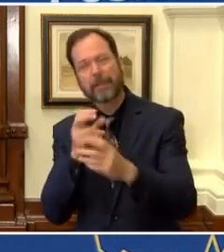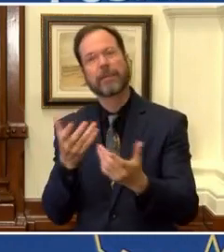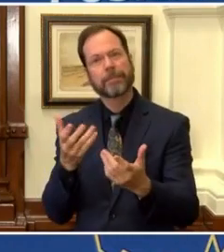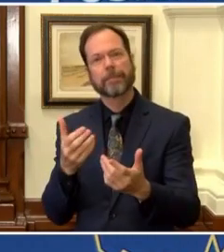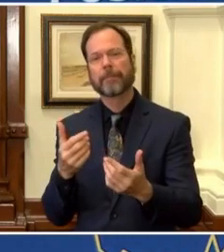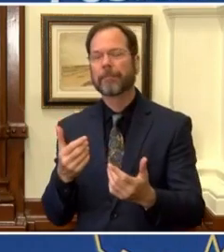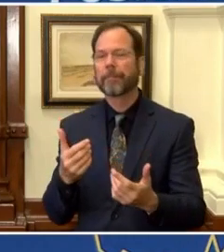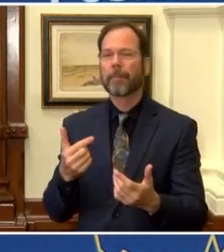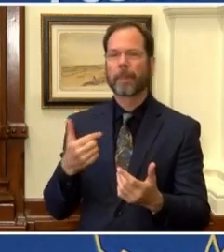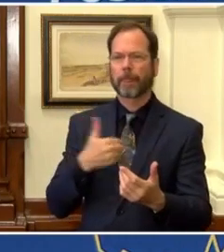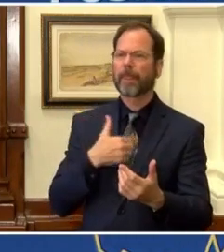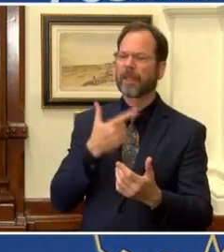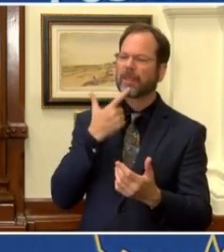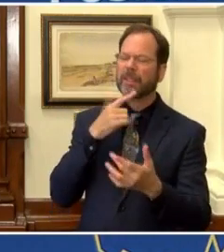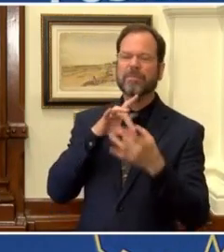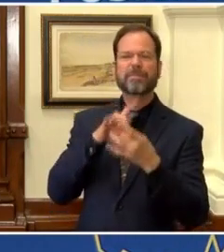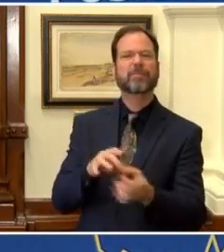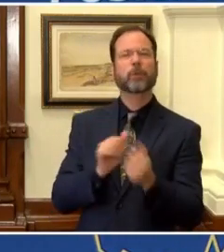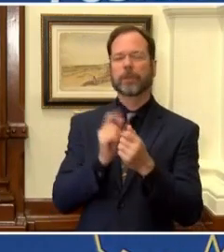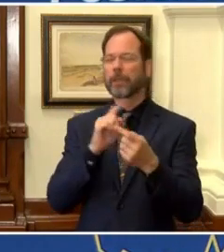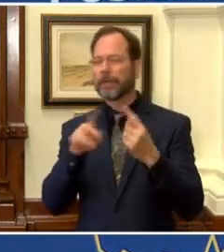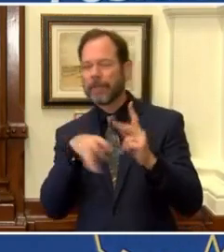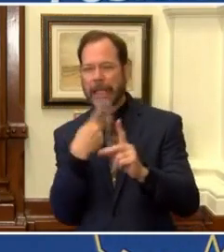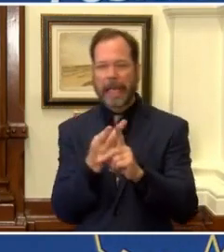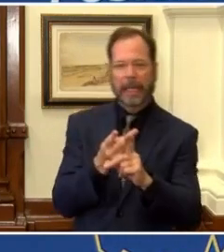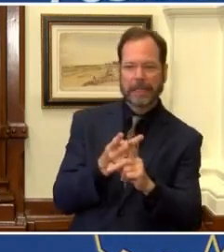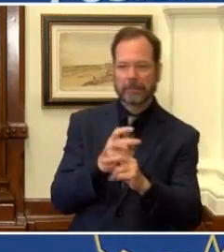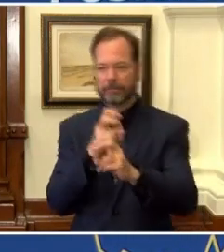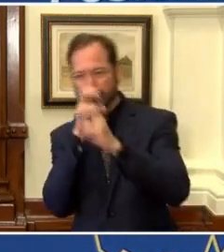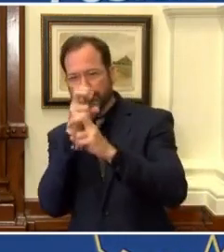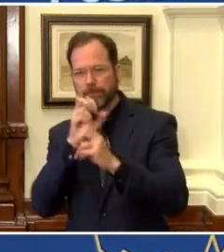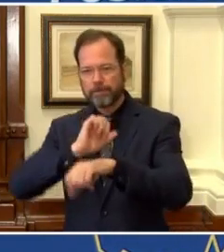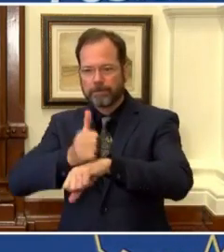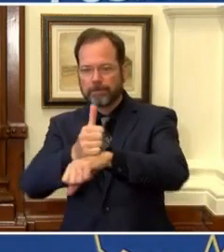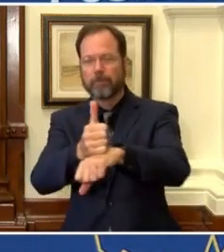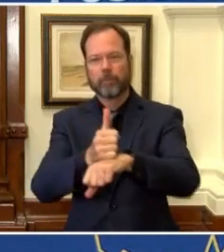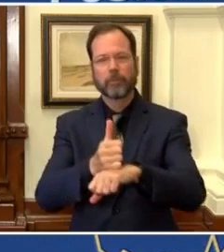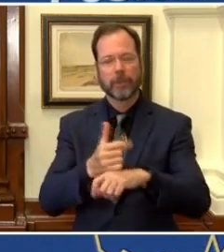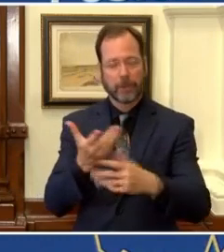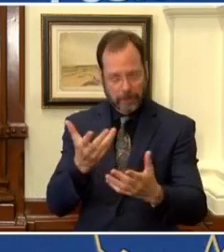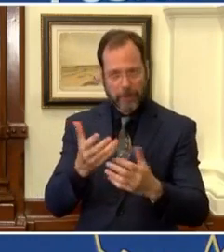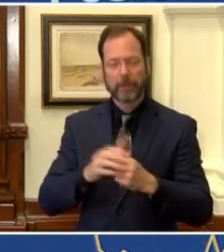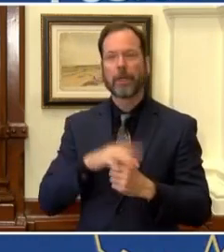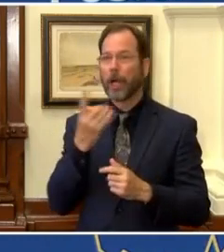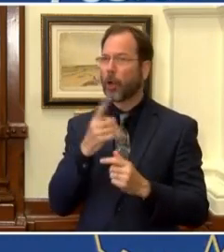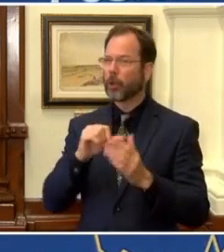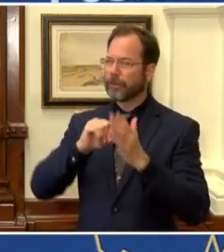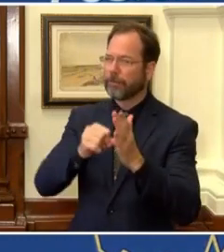NEXT STEPS BE TAKEN. THE BEST STEPS ARE THE ONES I